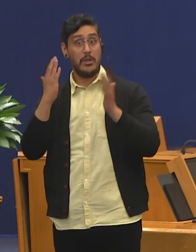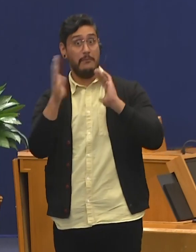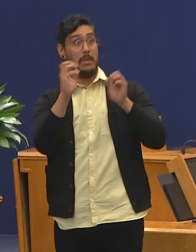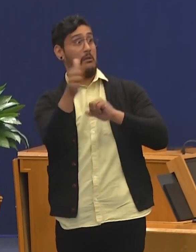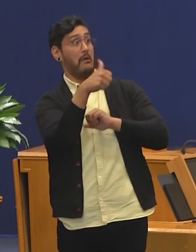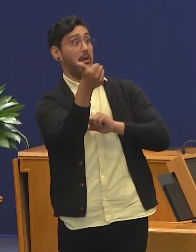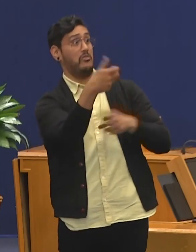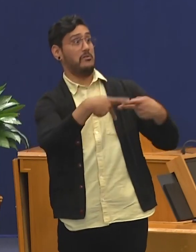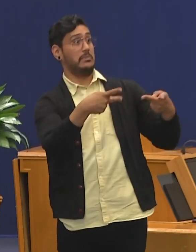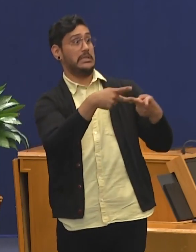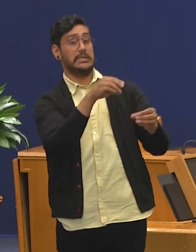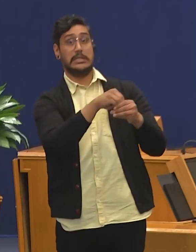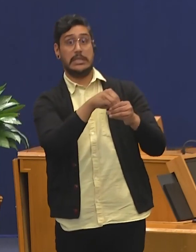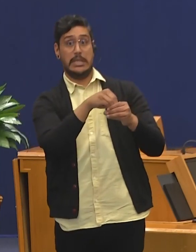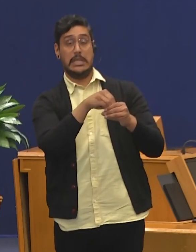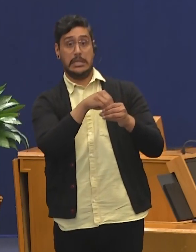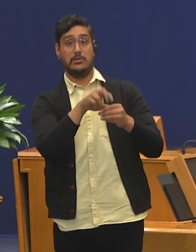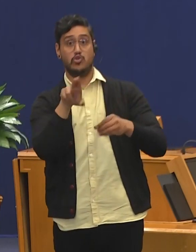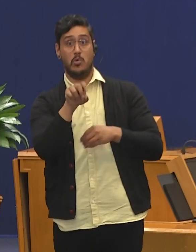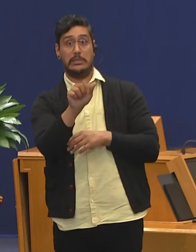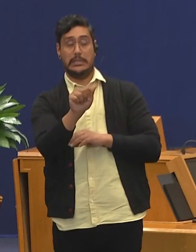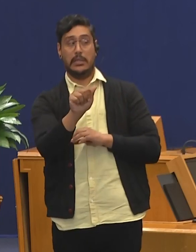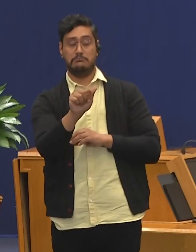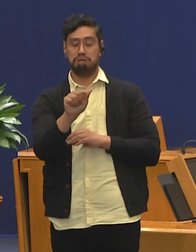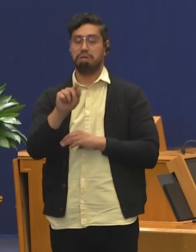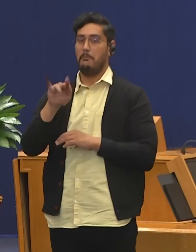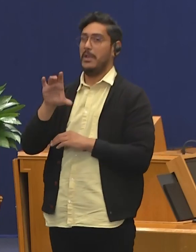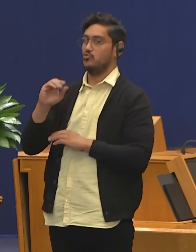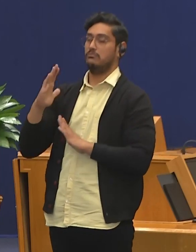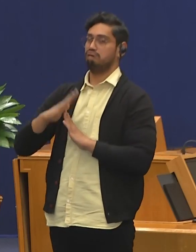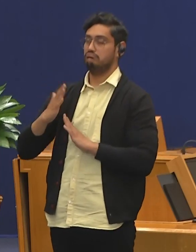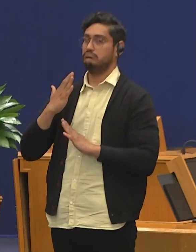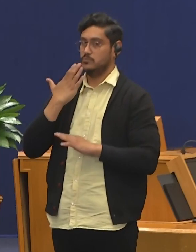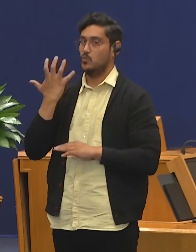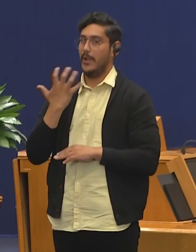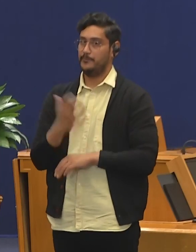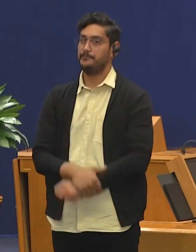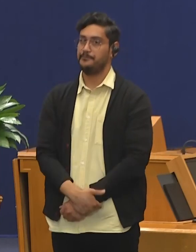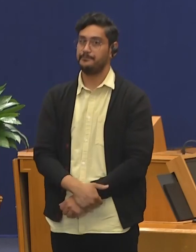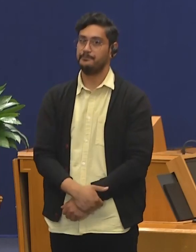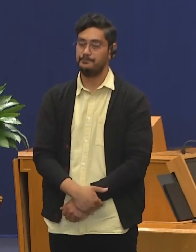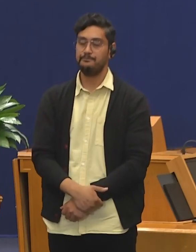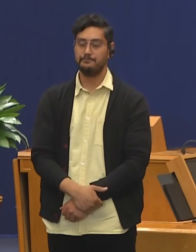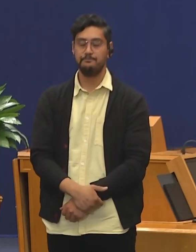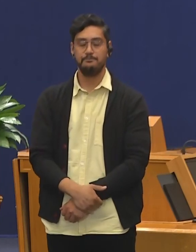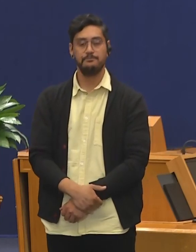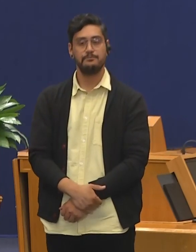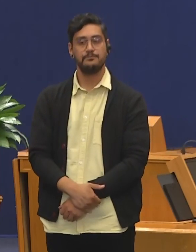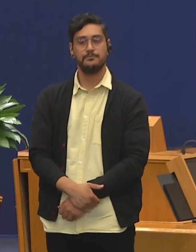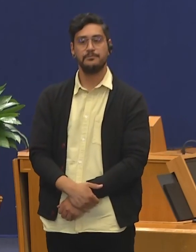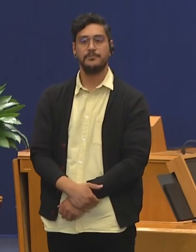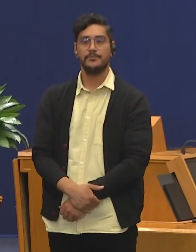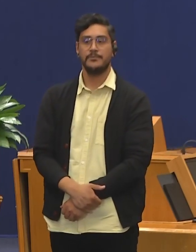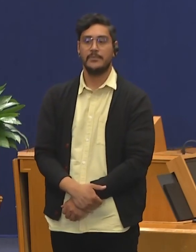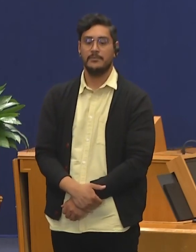OTHER PARTS OF THE COUNTRY. THANK YOU. NEXT QUESTION?